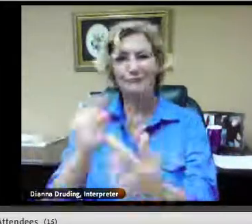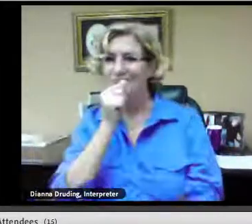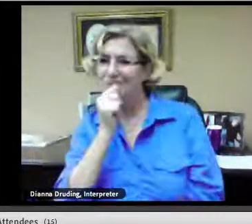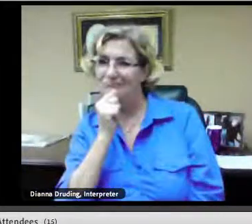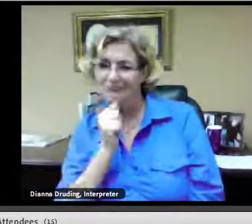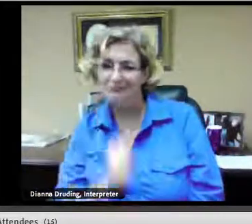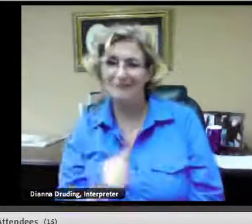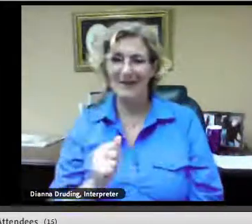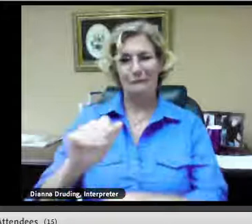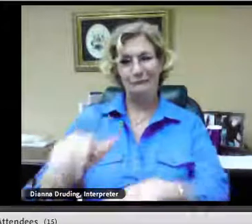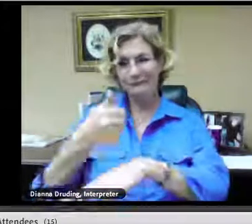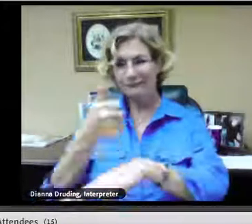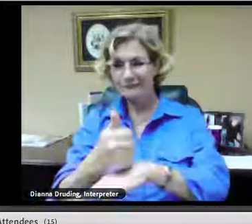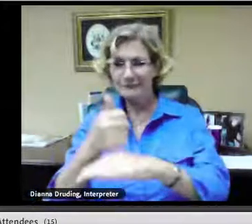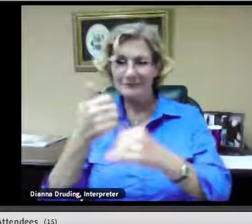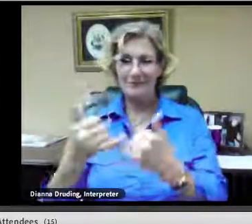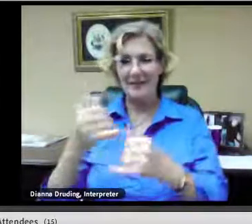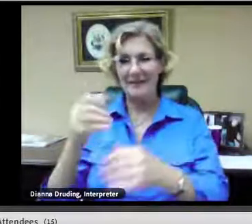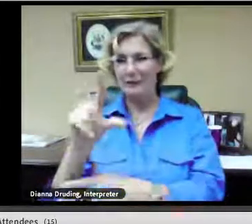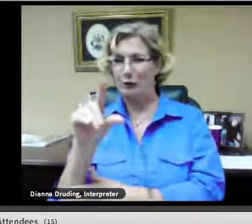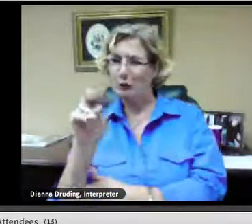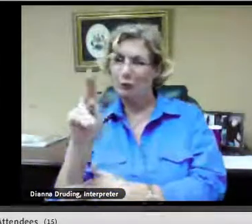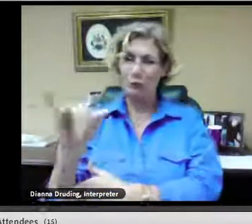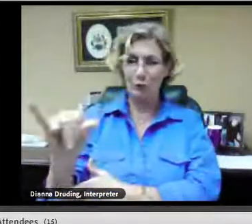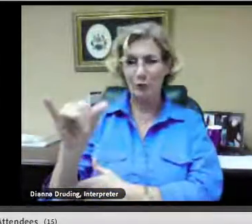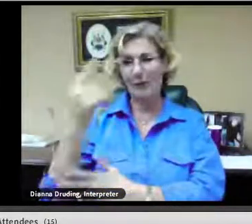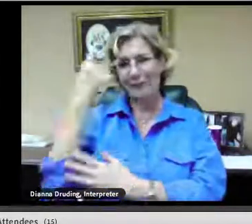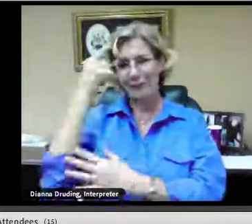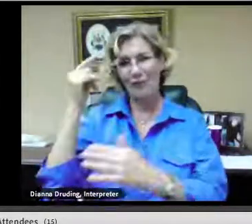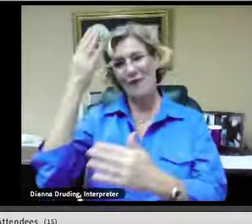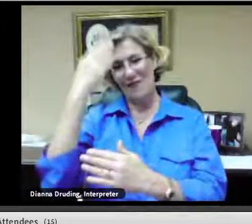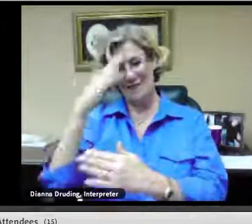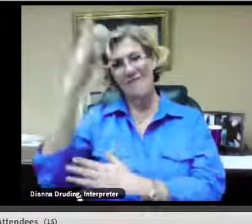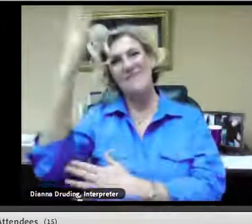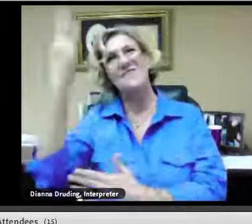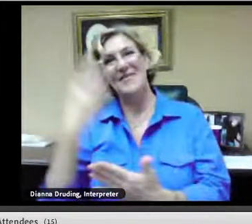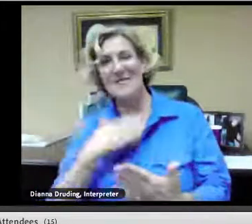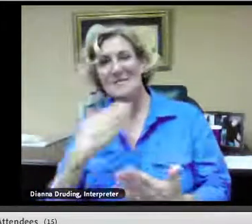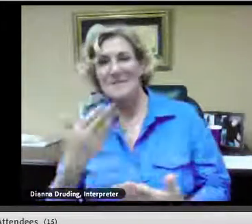and Louie for your ongoing faith in me and that I can bring something of value